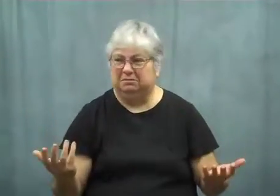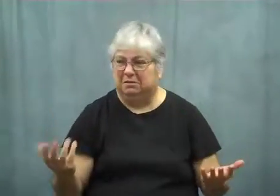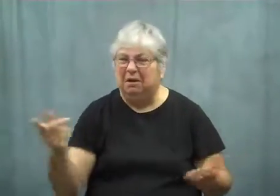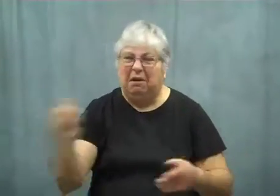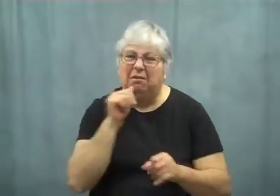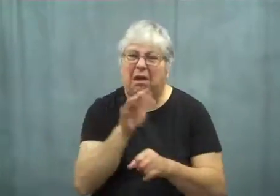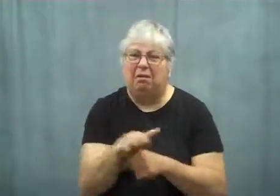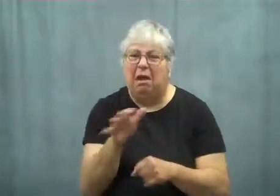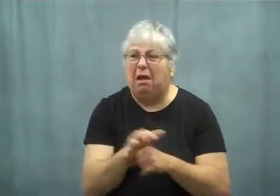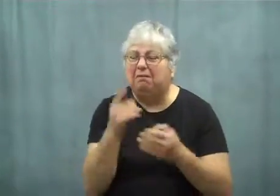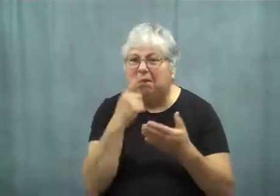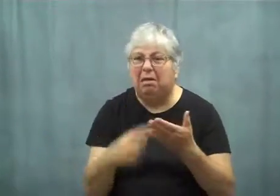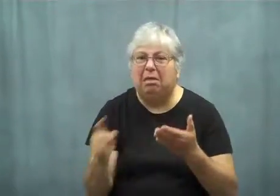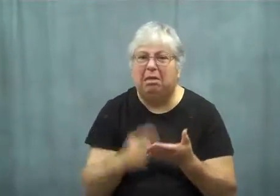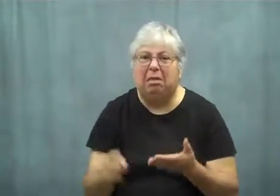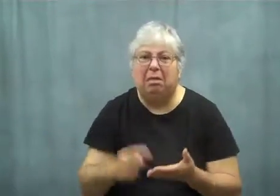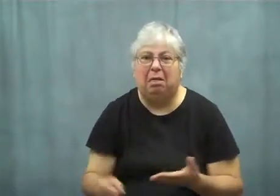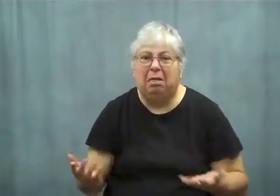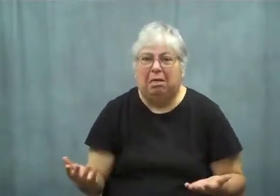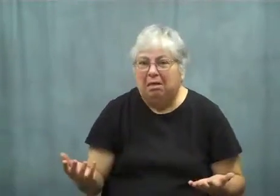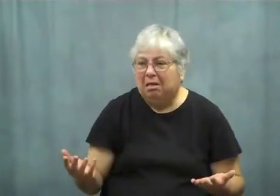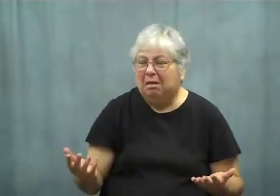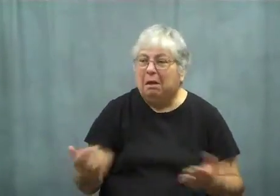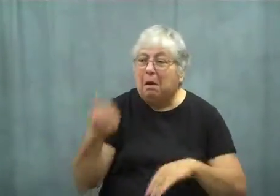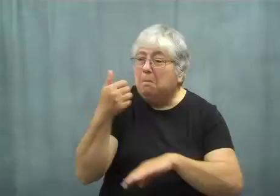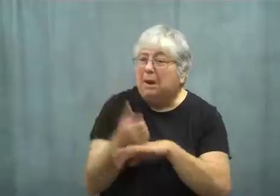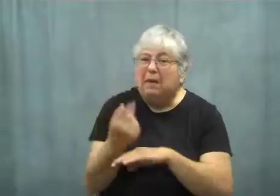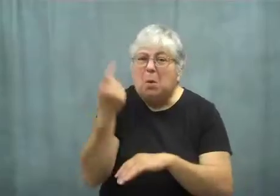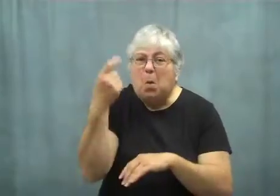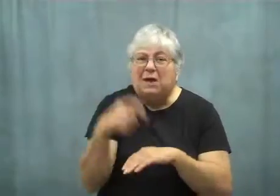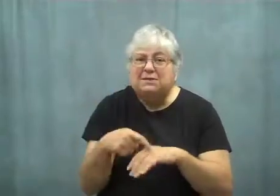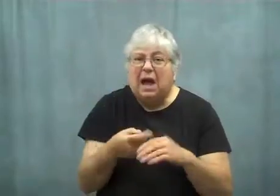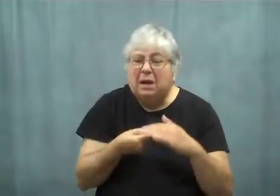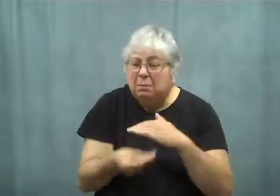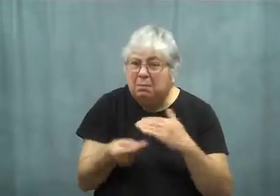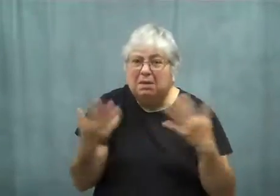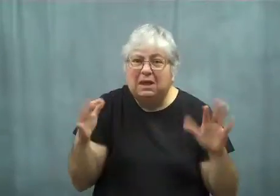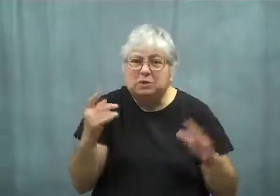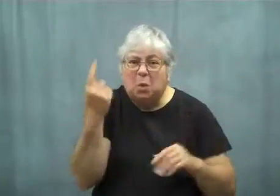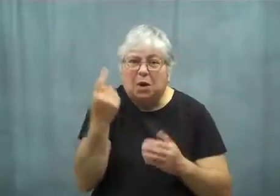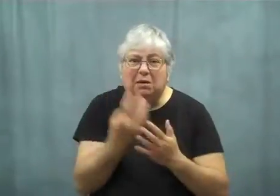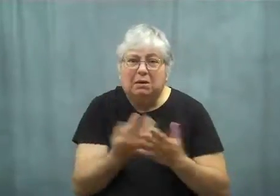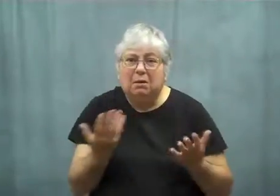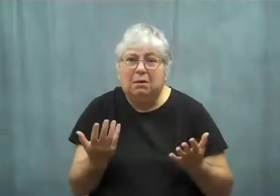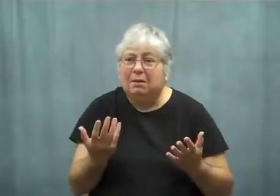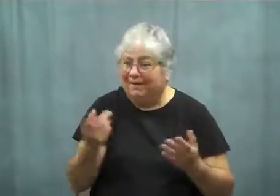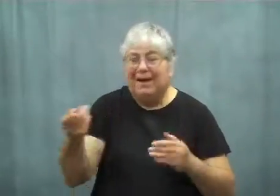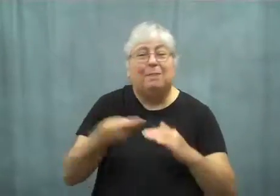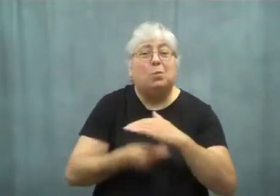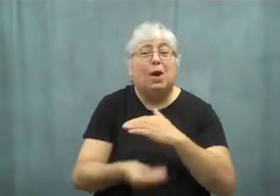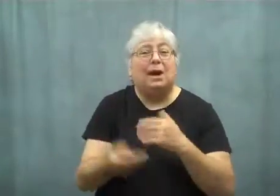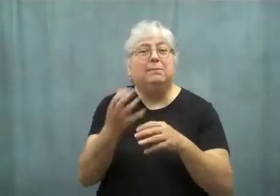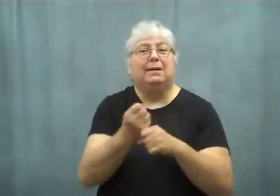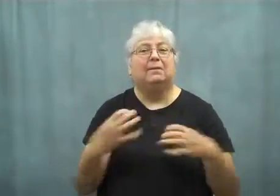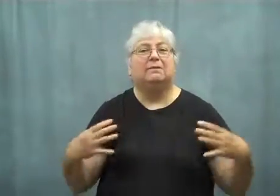People are not satisfied with the investigation thus far.